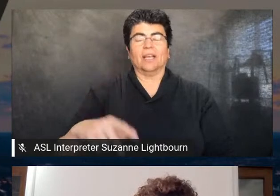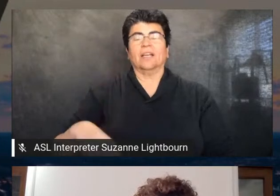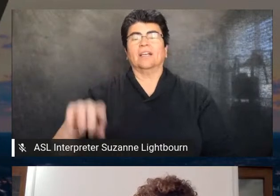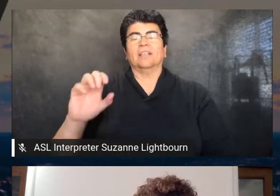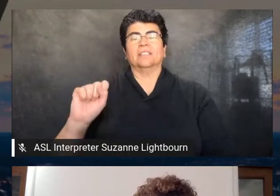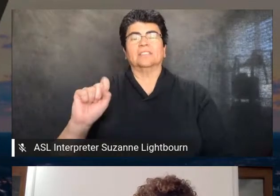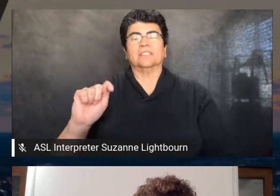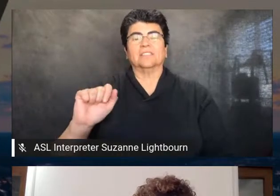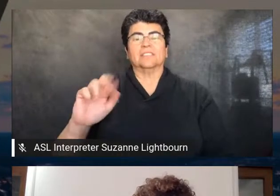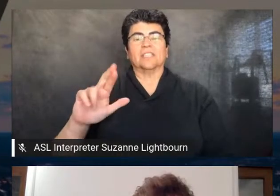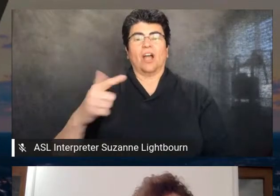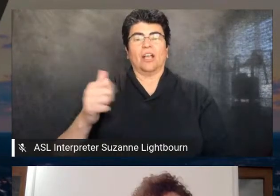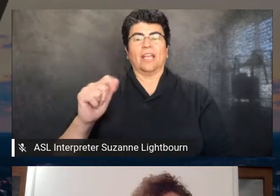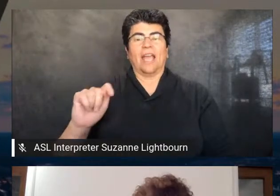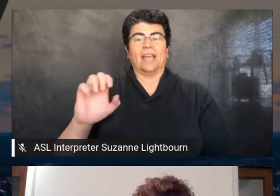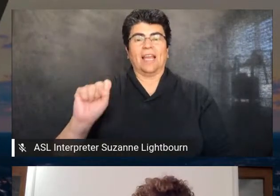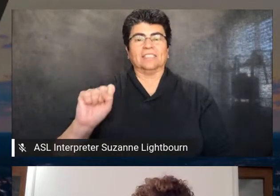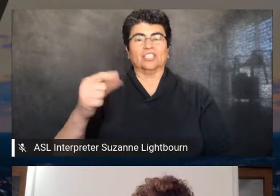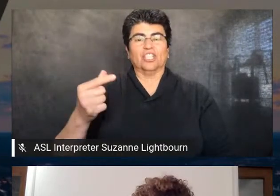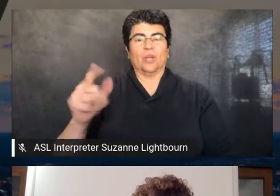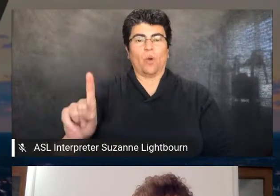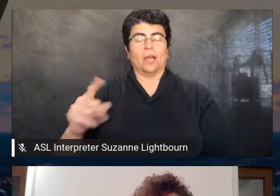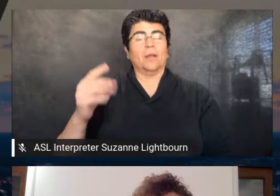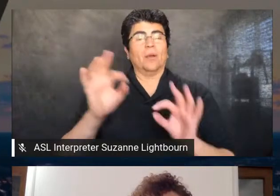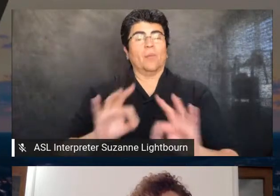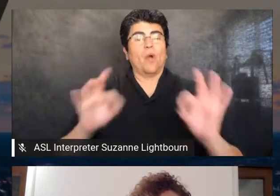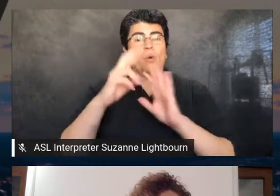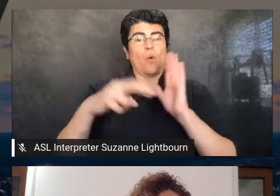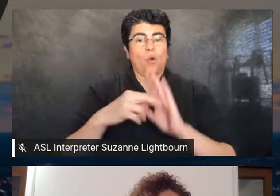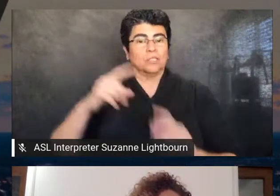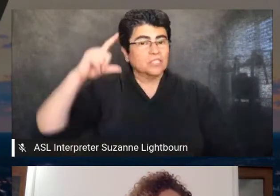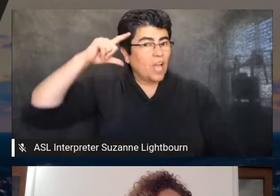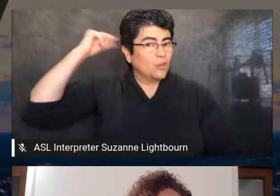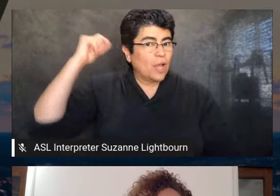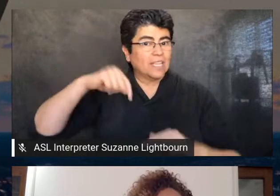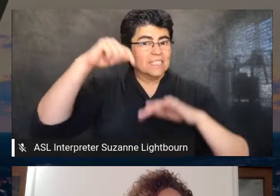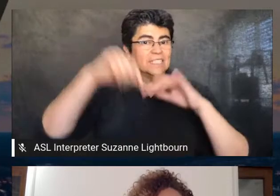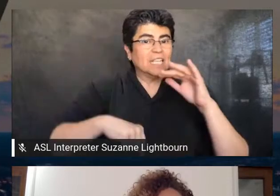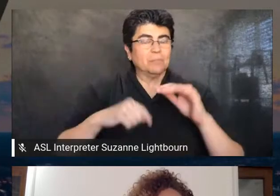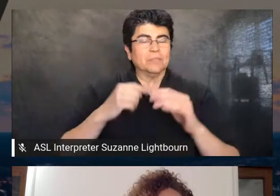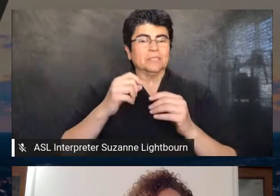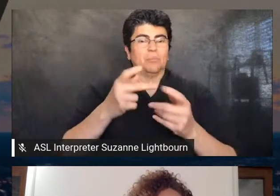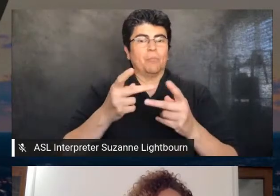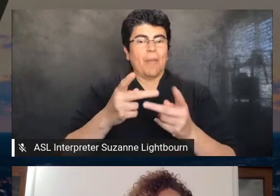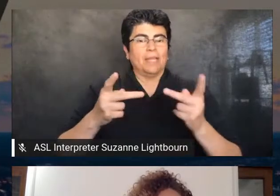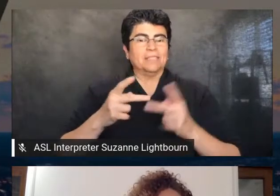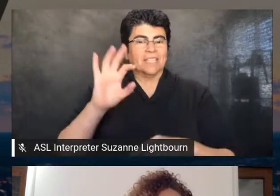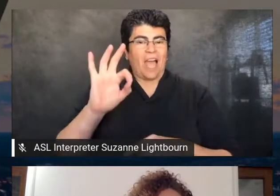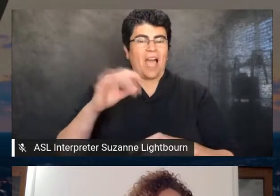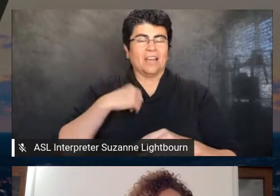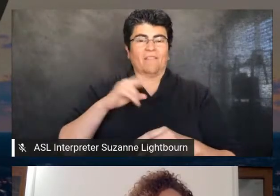along with pivotal roles on "Star Trek", "Deep Space Nine," "Voyager," "The West Wing,"